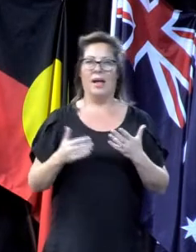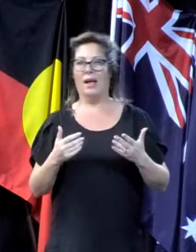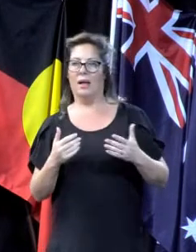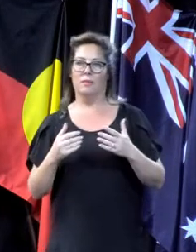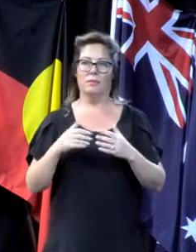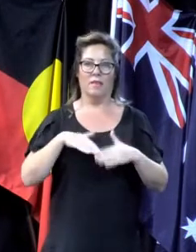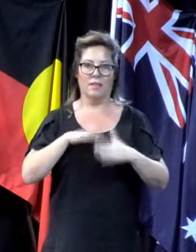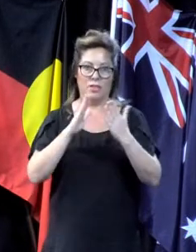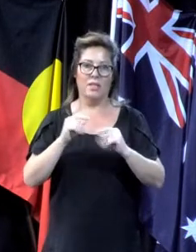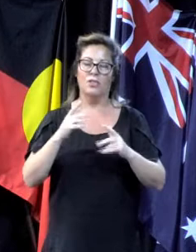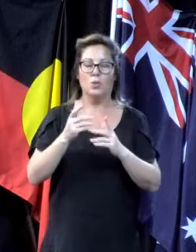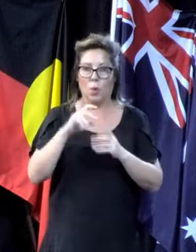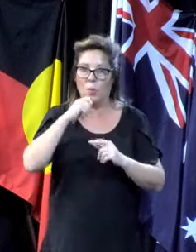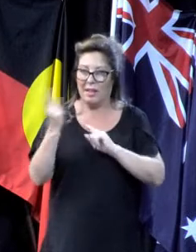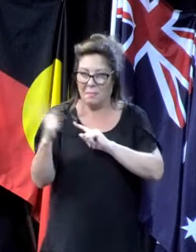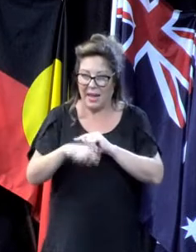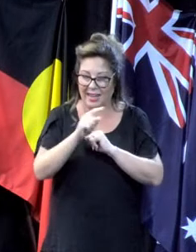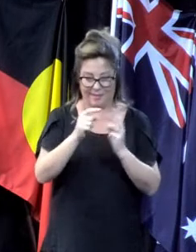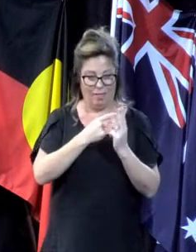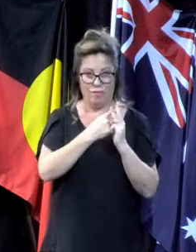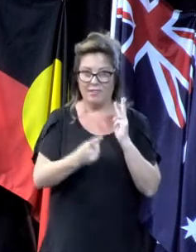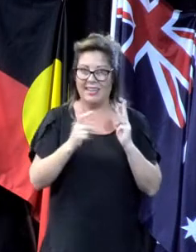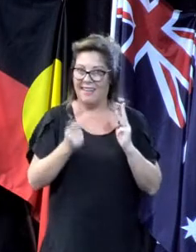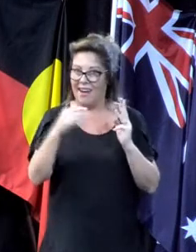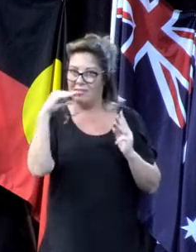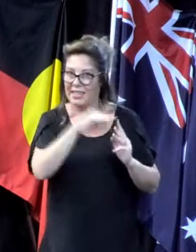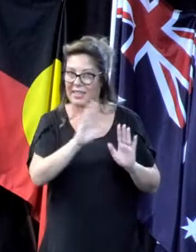but I will need you to come back then. Can I start with you, please, Ms Swancutt?